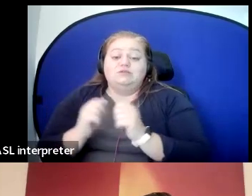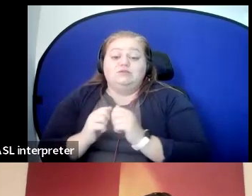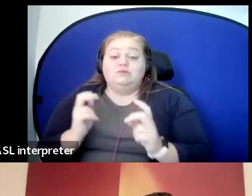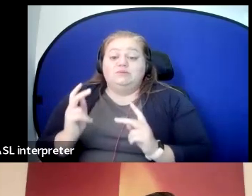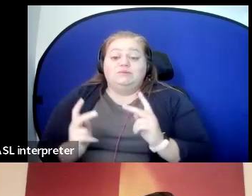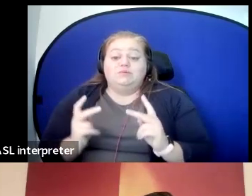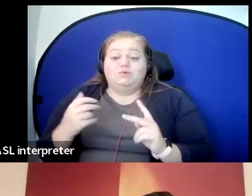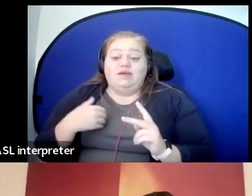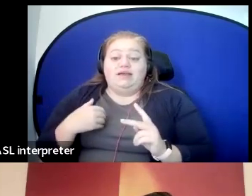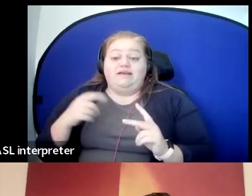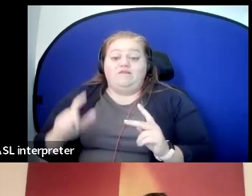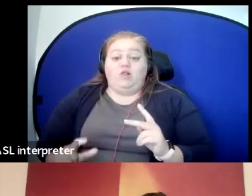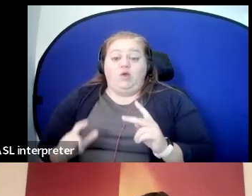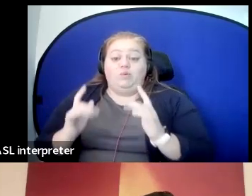have low internet connections and so